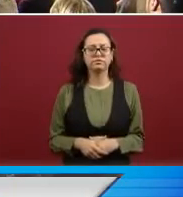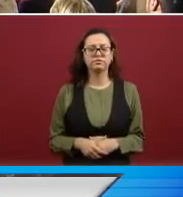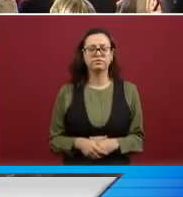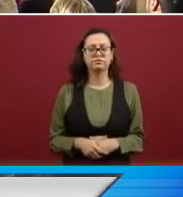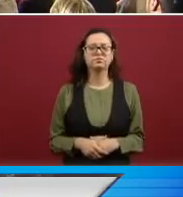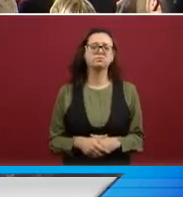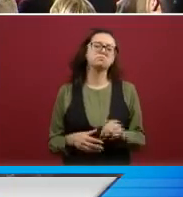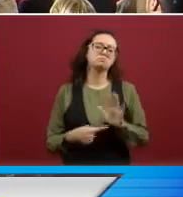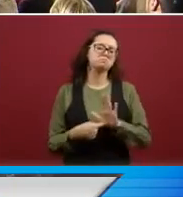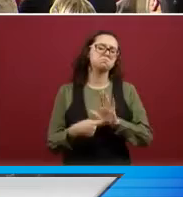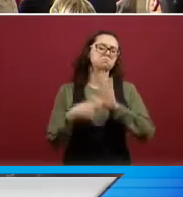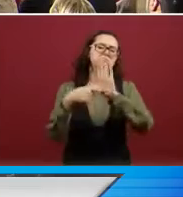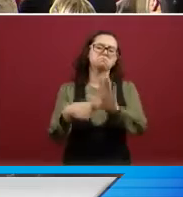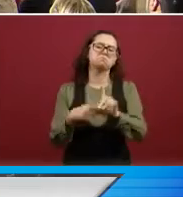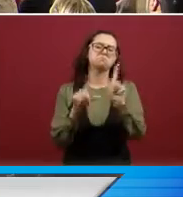Margarita Ríos, director of the SAT